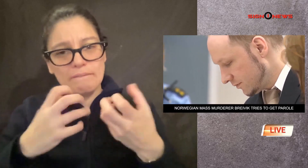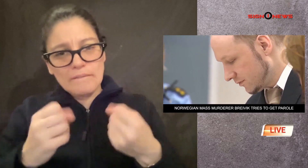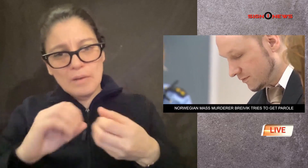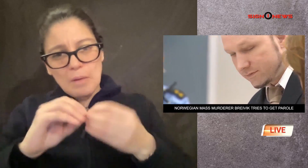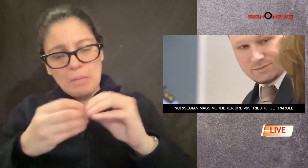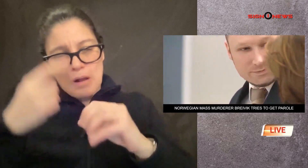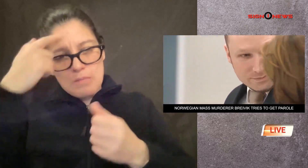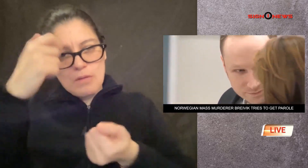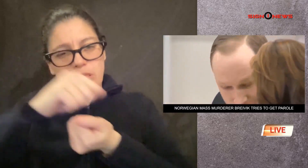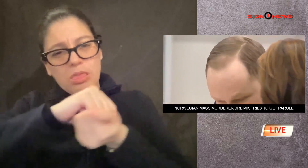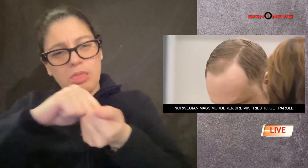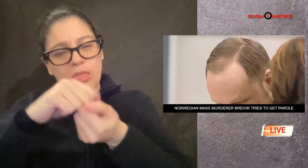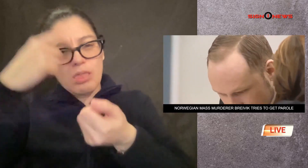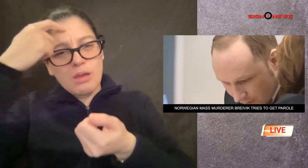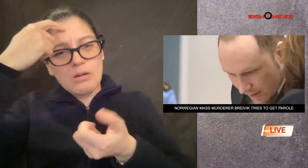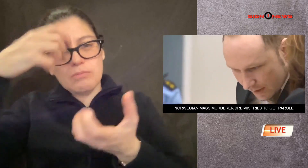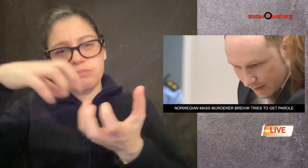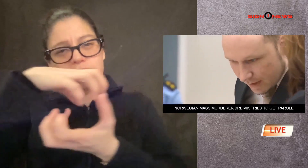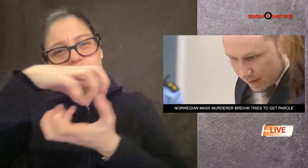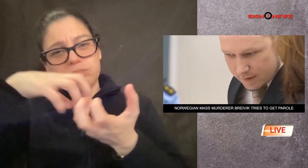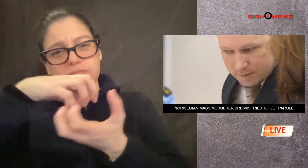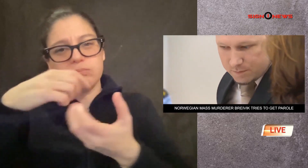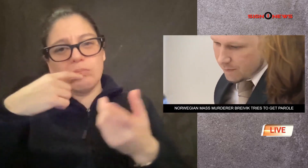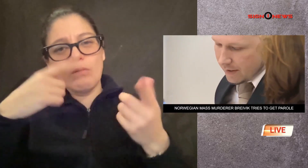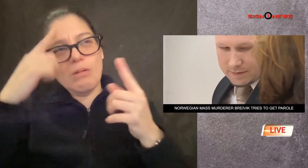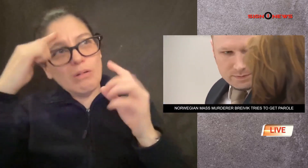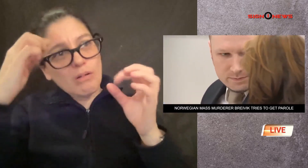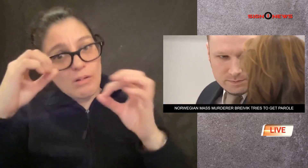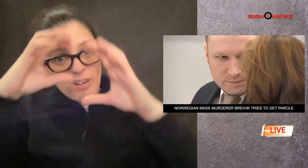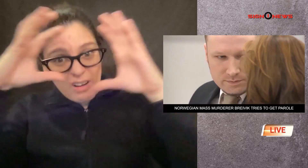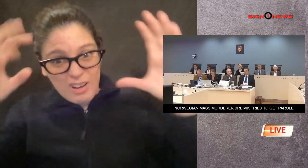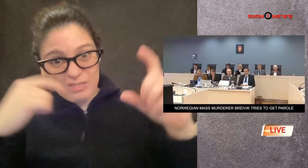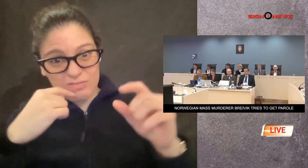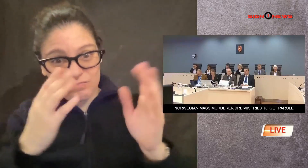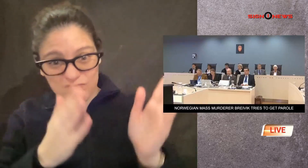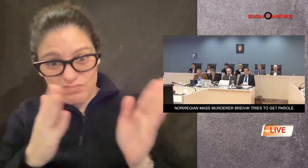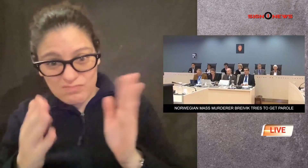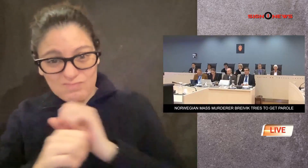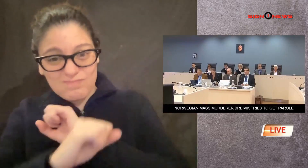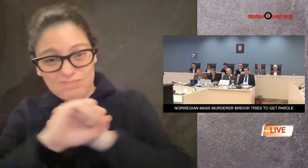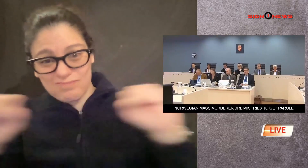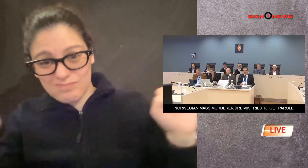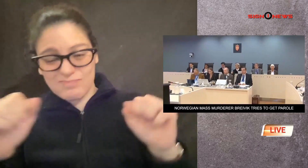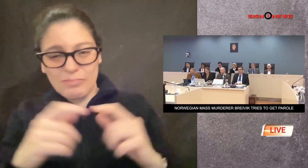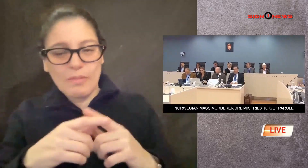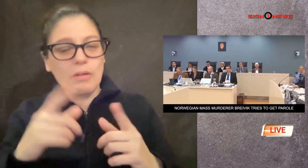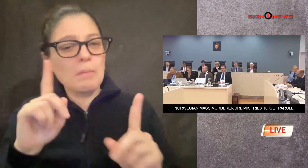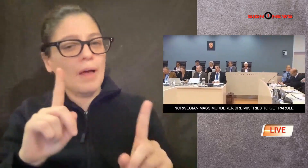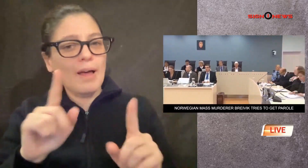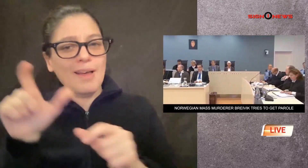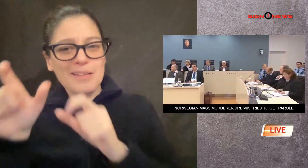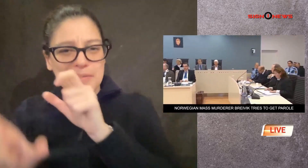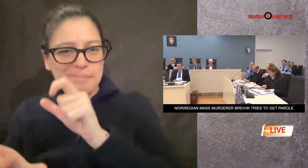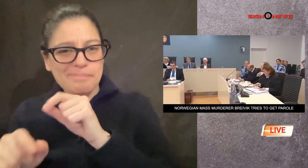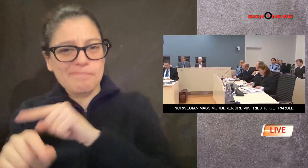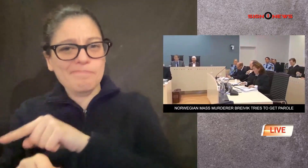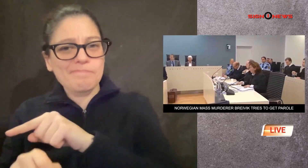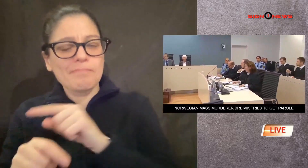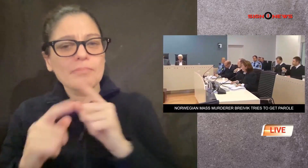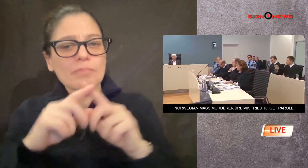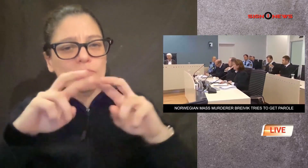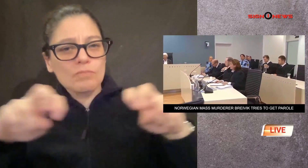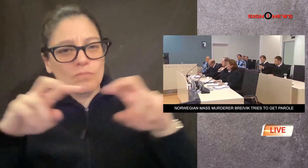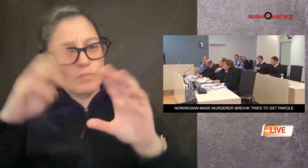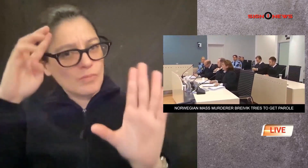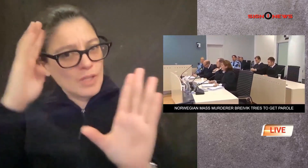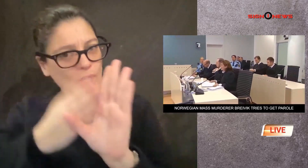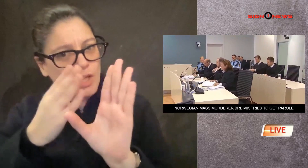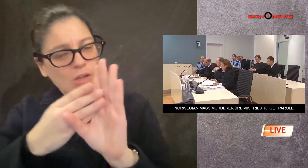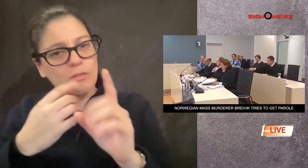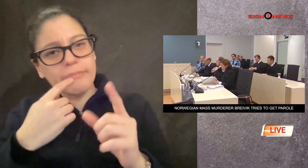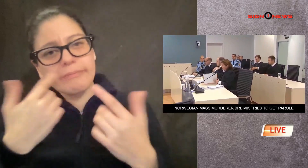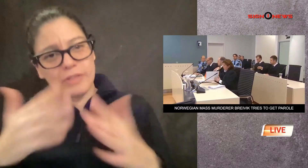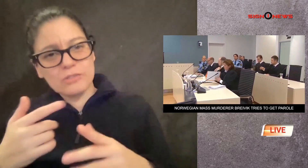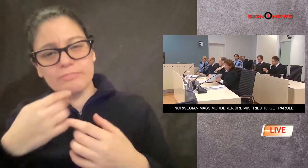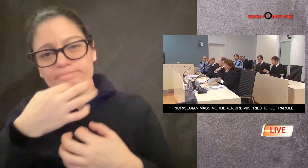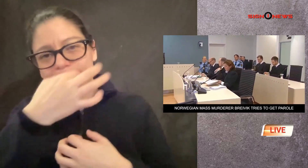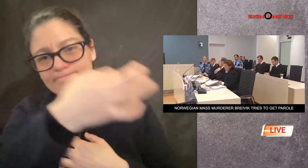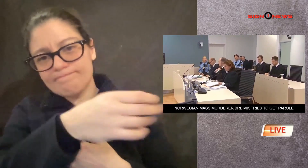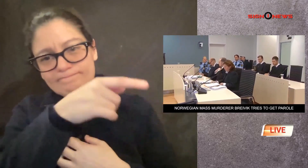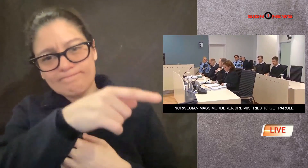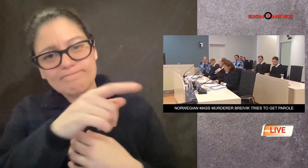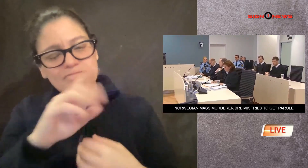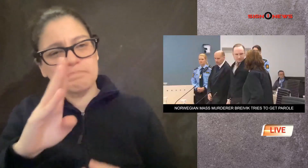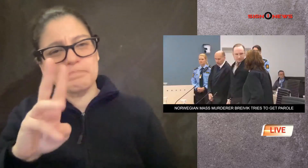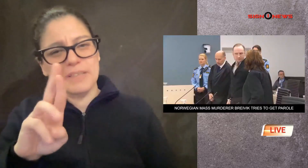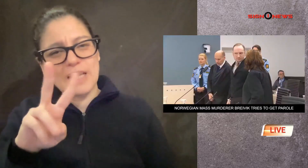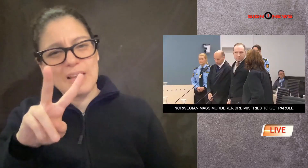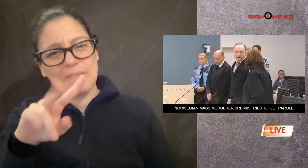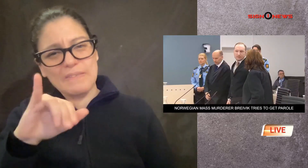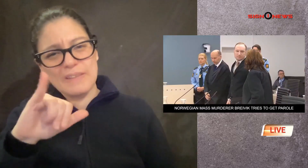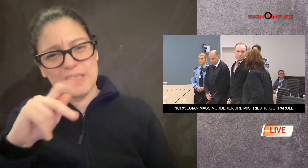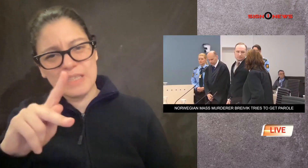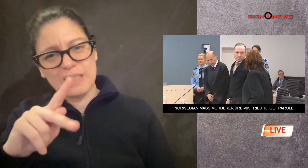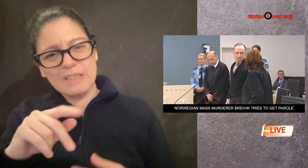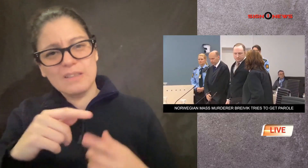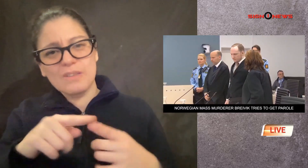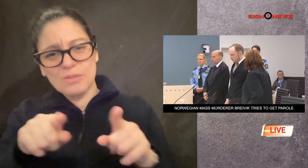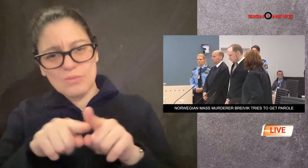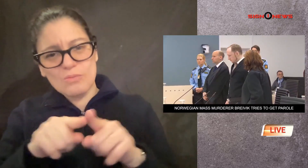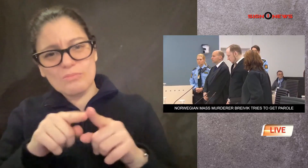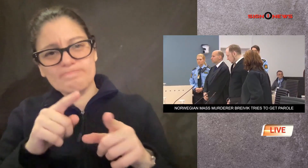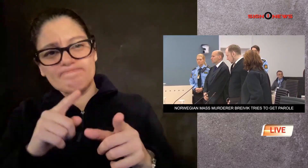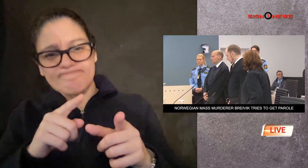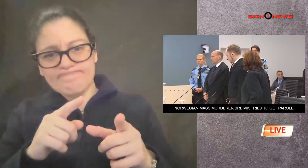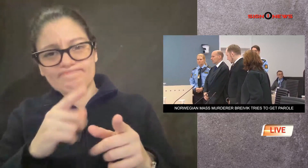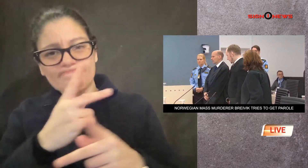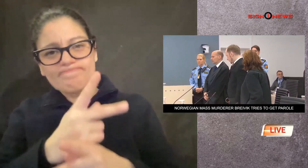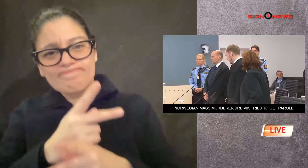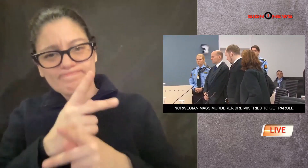paroled he said he had been brainwashed into carrying out the attacks